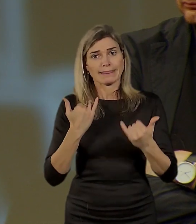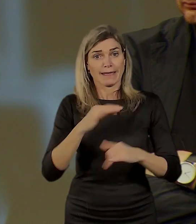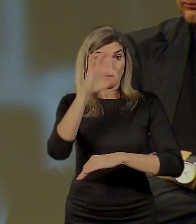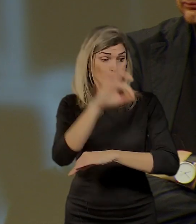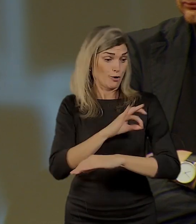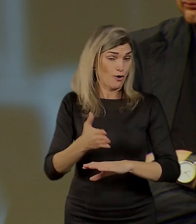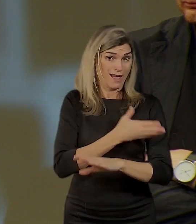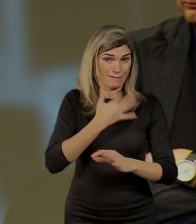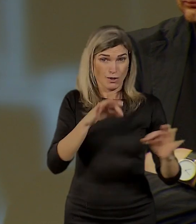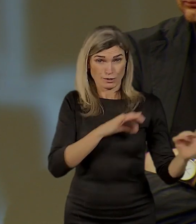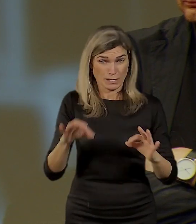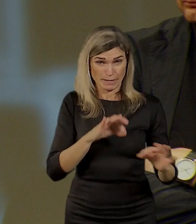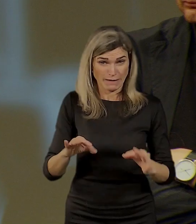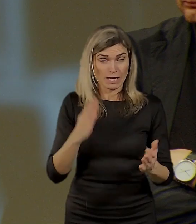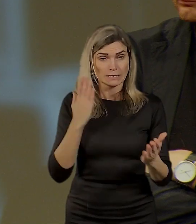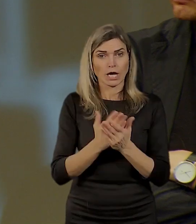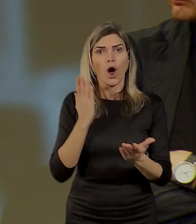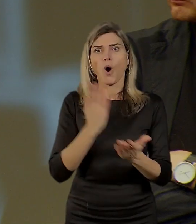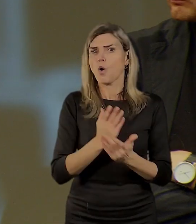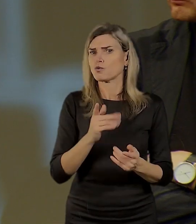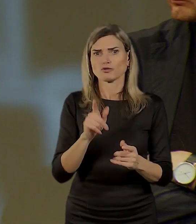But the connection is incredibly important.